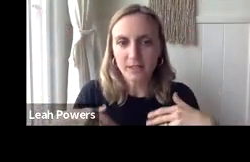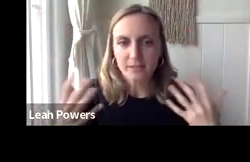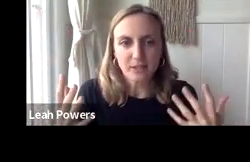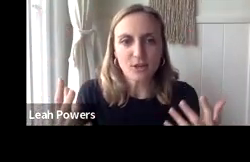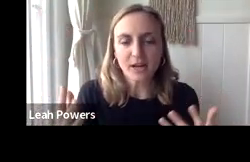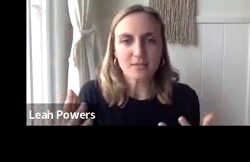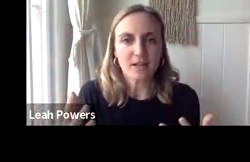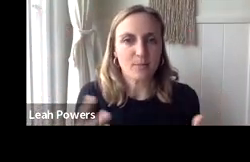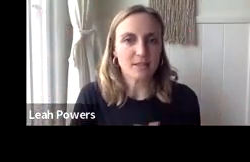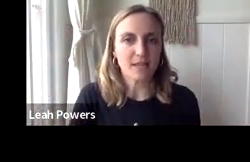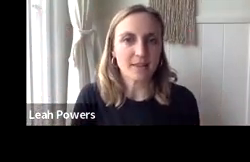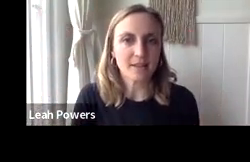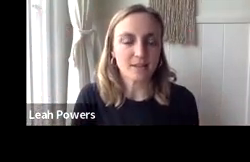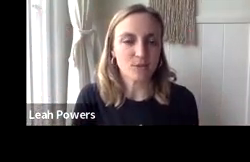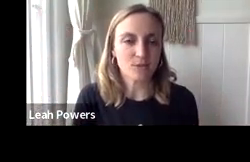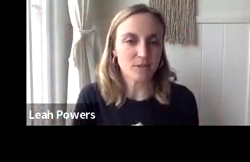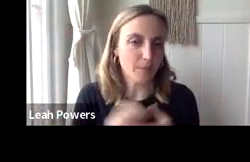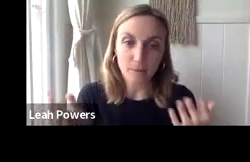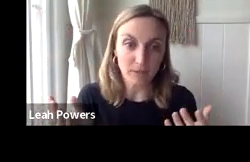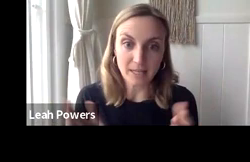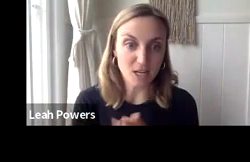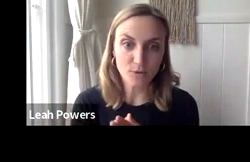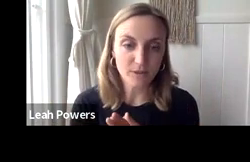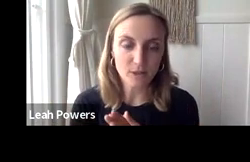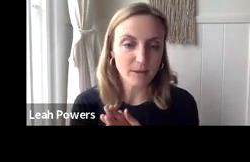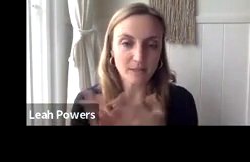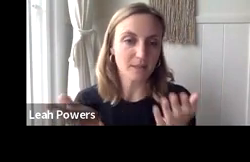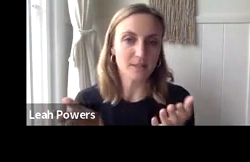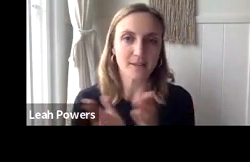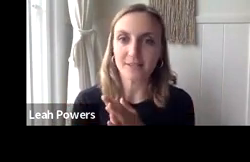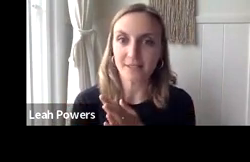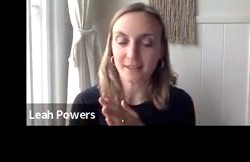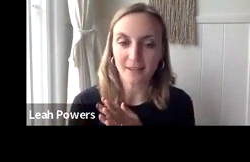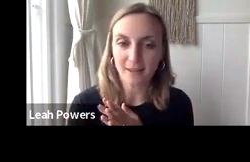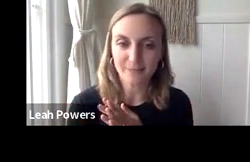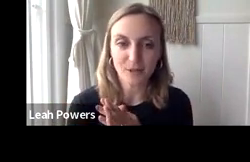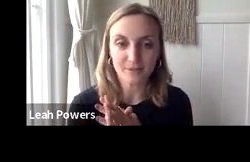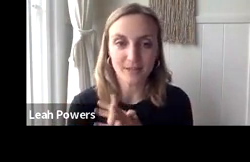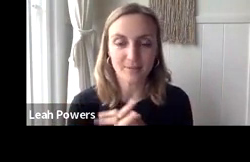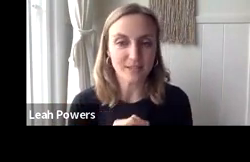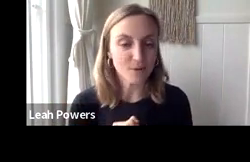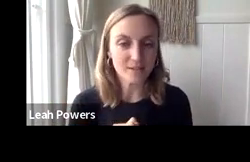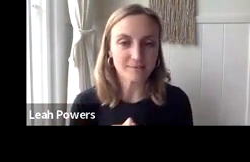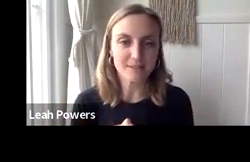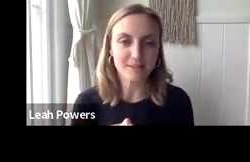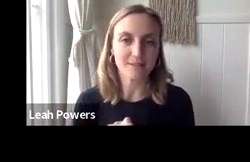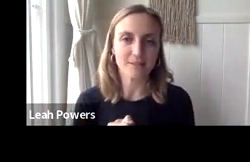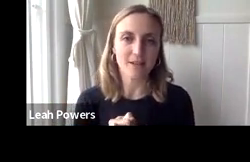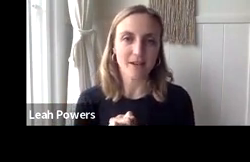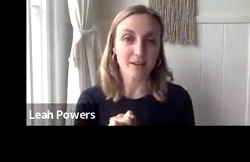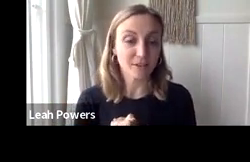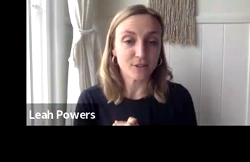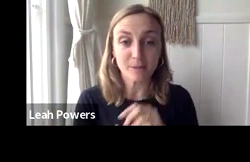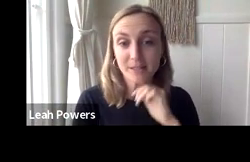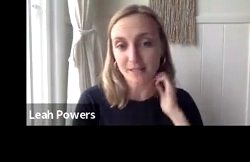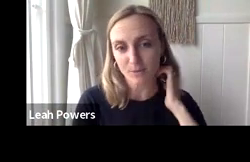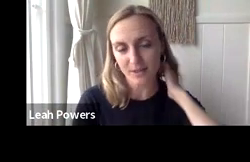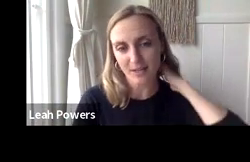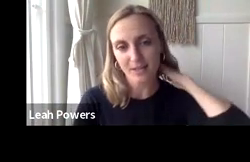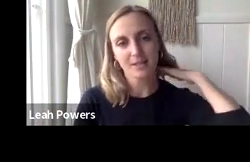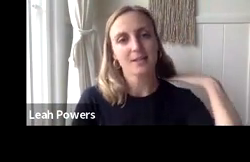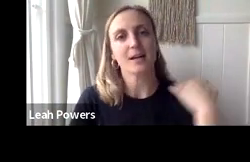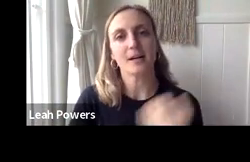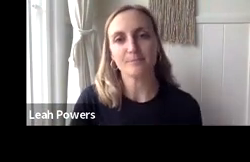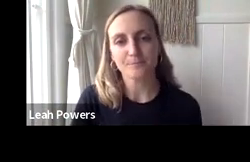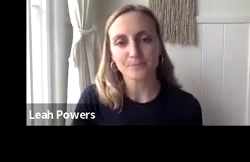Leah: there's all kinds of elements. And I think the students really engage with film. I mean, this is obviously an amazing one to that I've had. I've had good experiences with it.